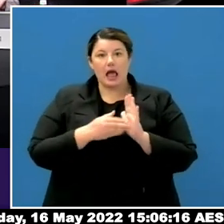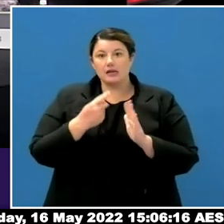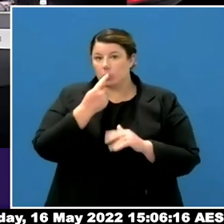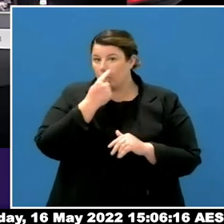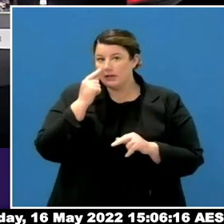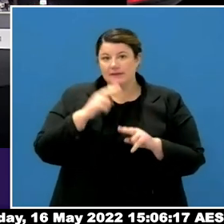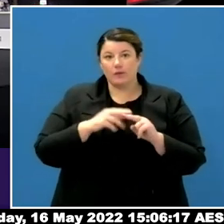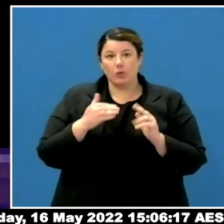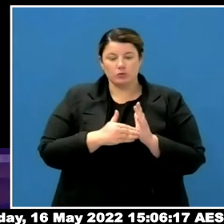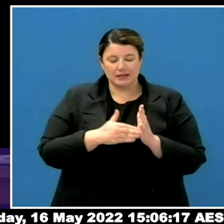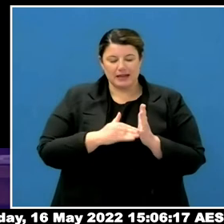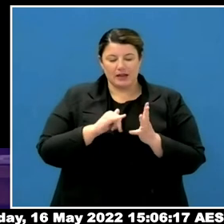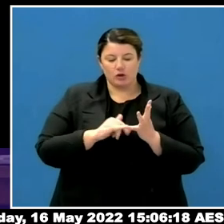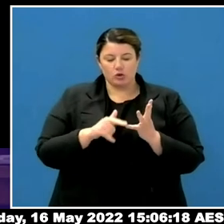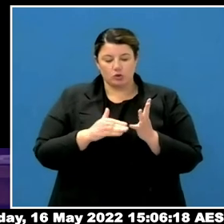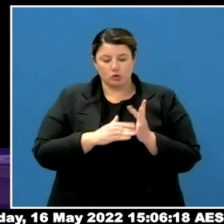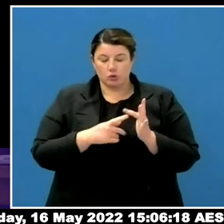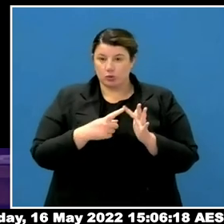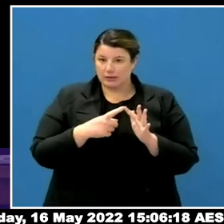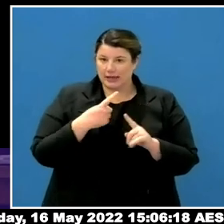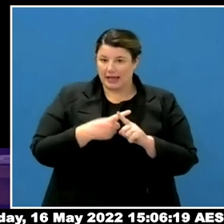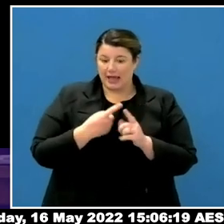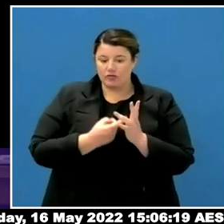They're the parent of Toby, also a pseudonym.